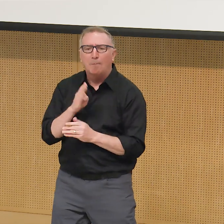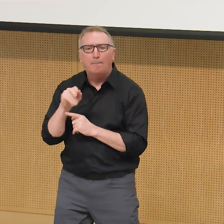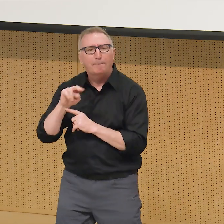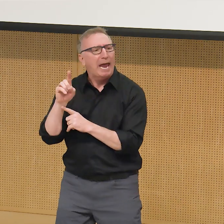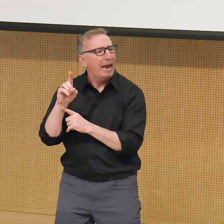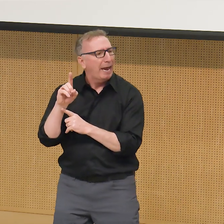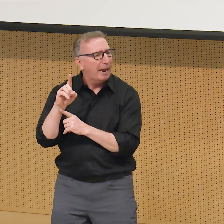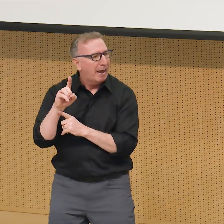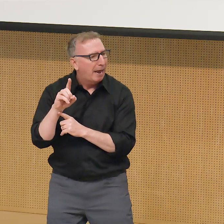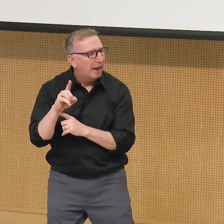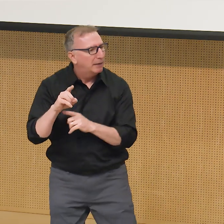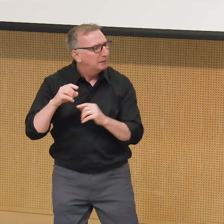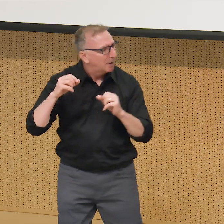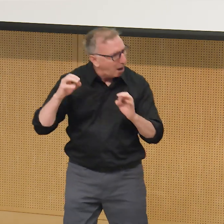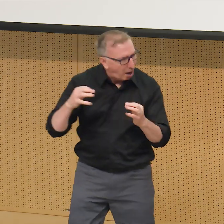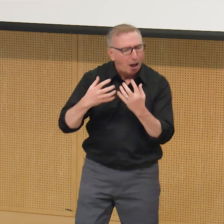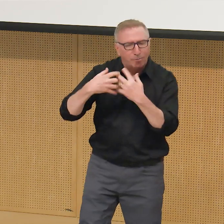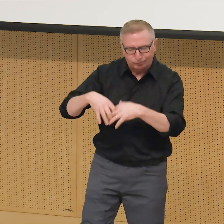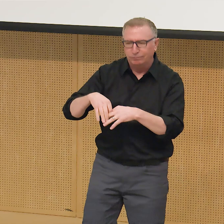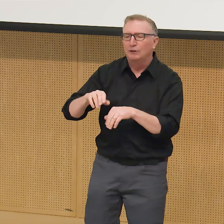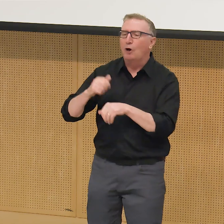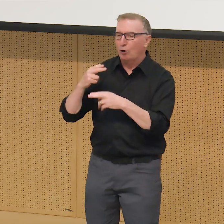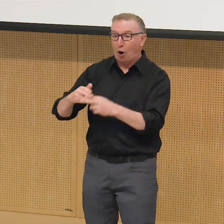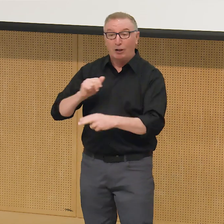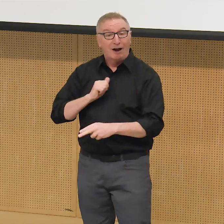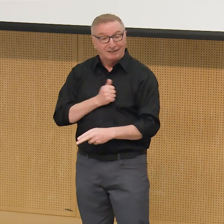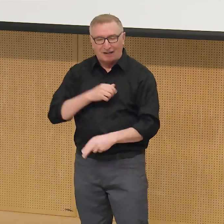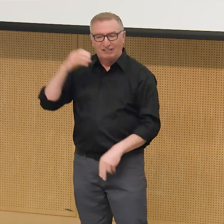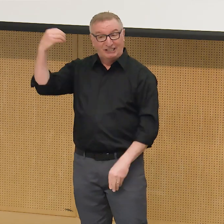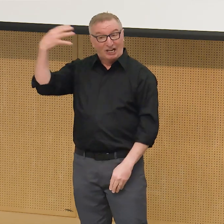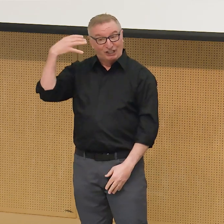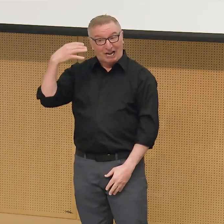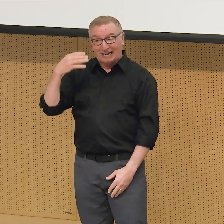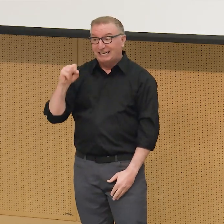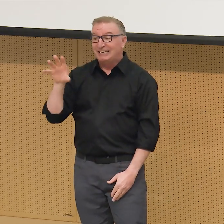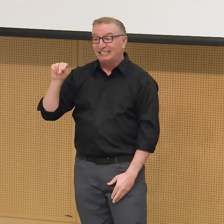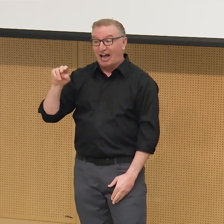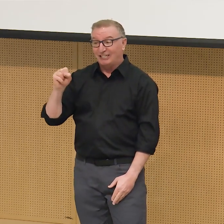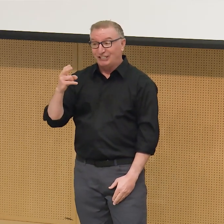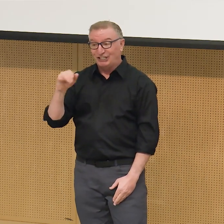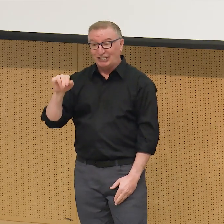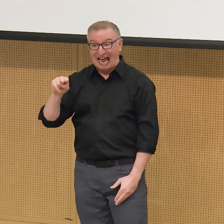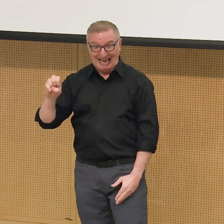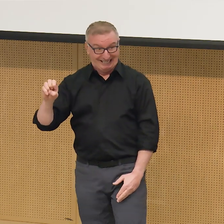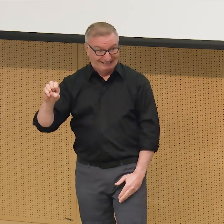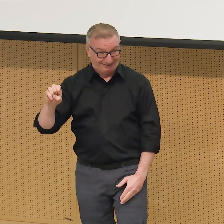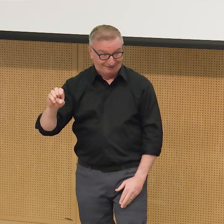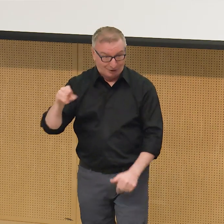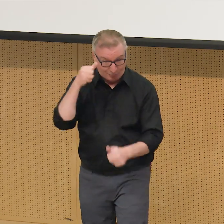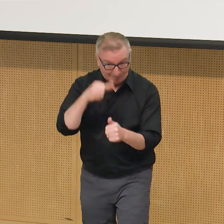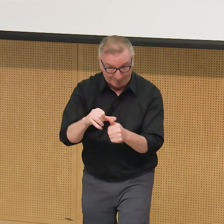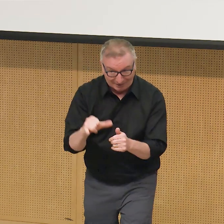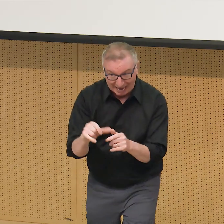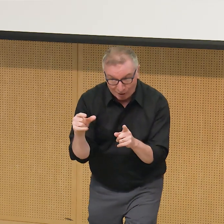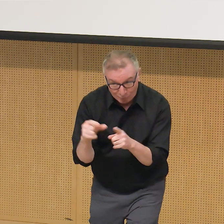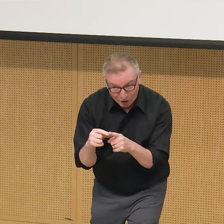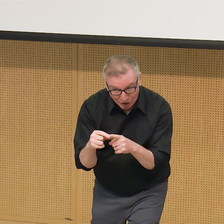it might be a good idea to start a band. We called ourselves Sunshine. Now, remember that name.